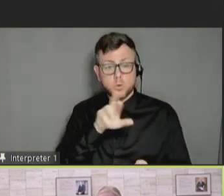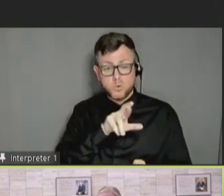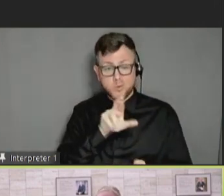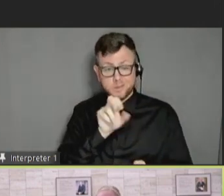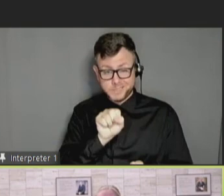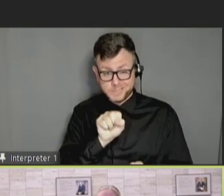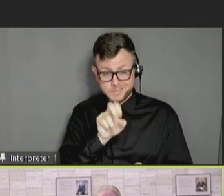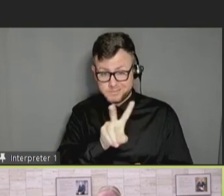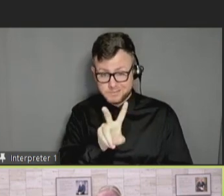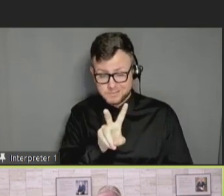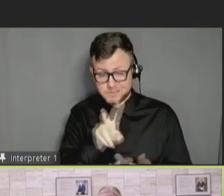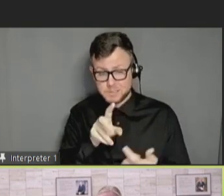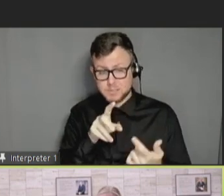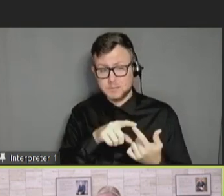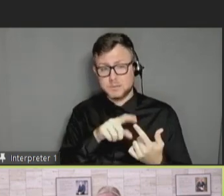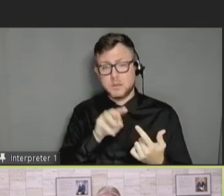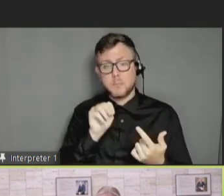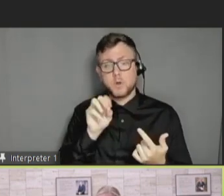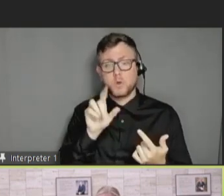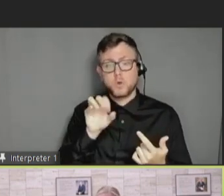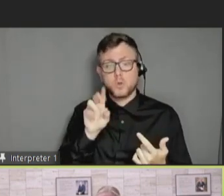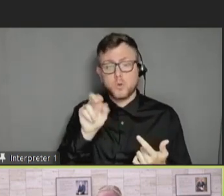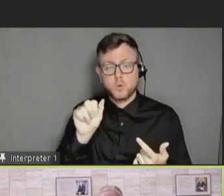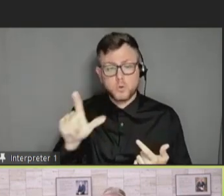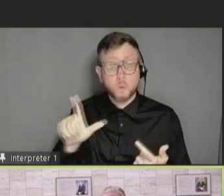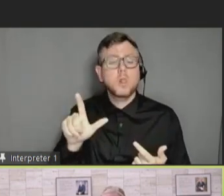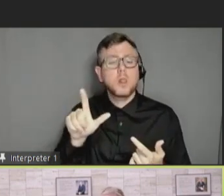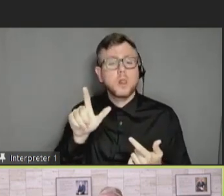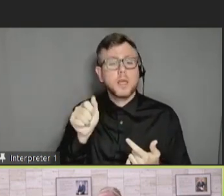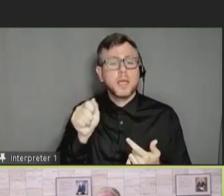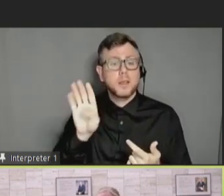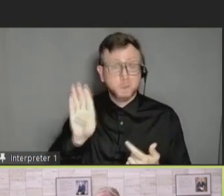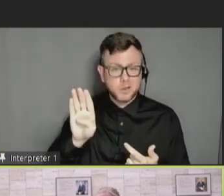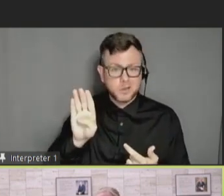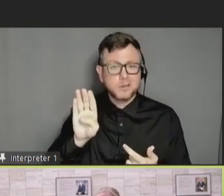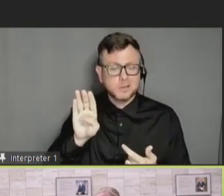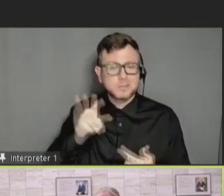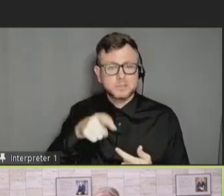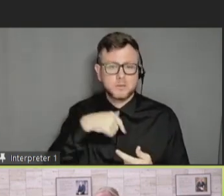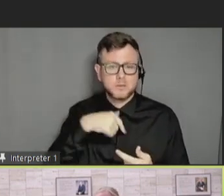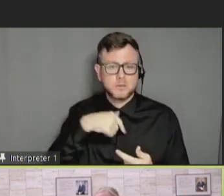the monoclonal antibody product is also able to be accepted by IIS at this point. So,